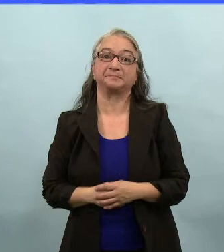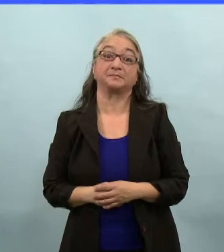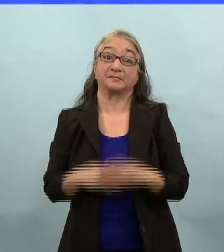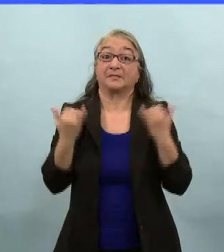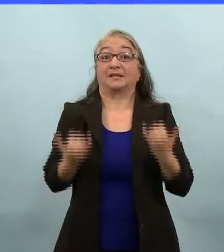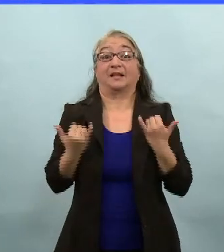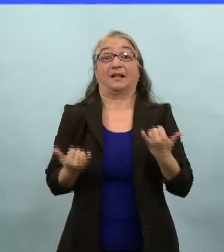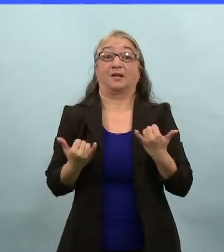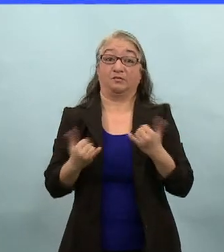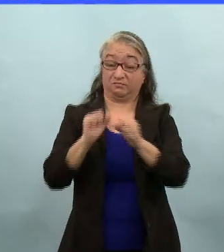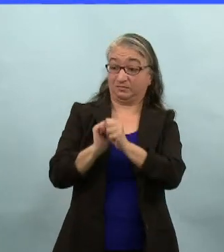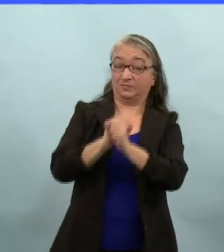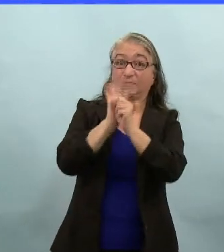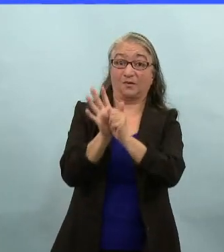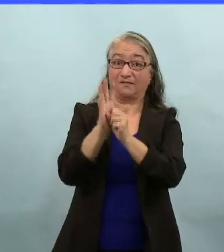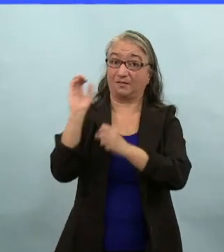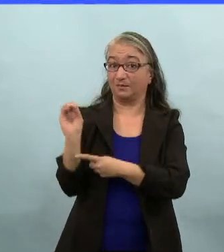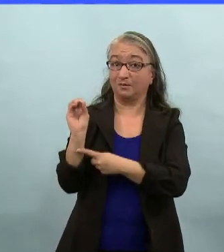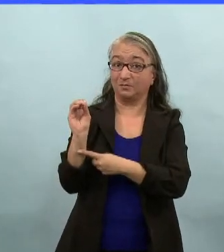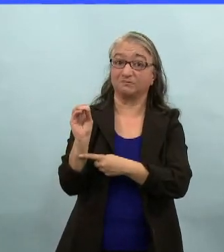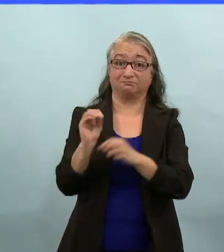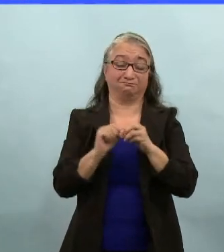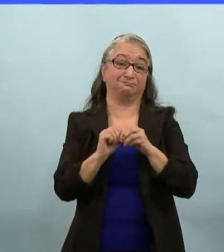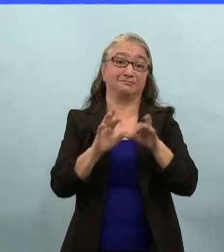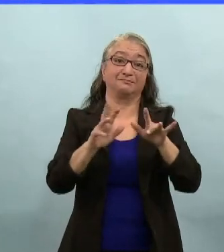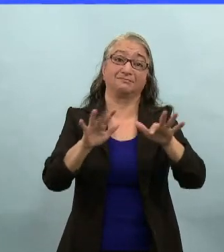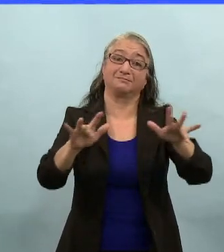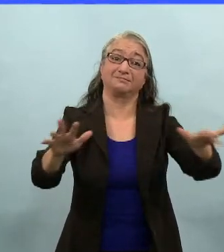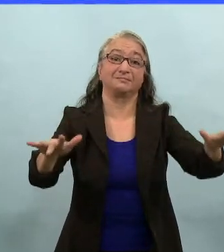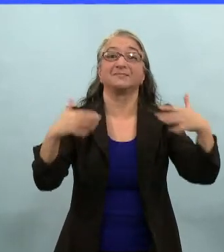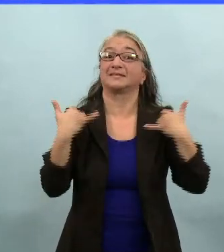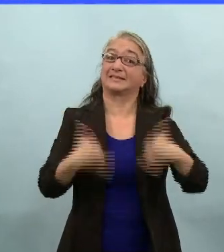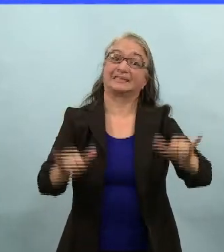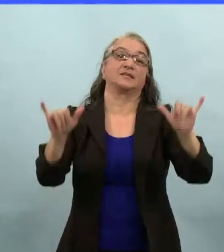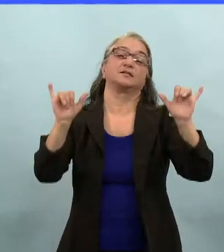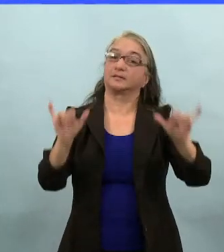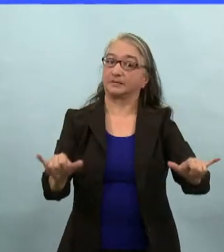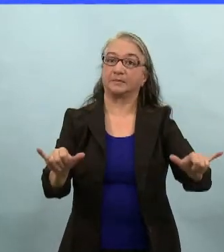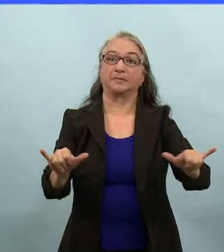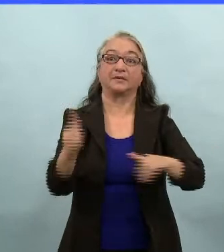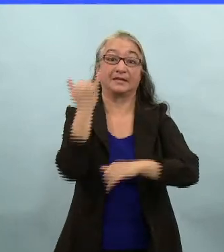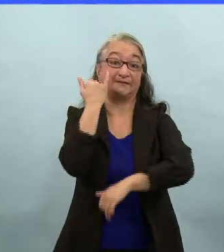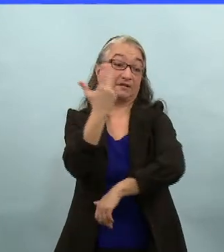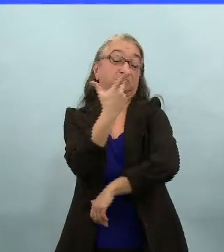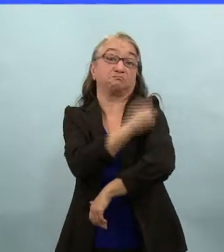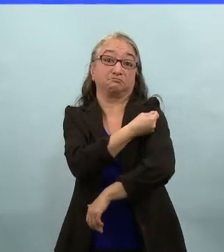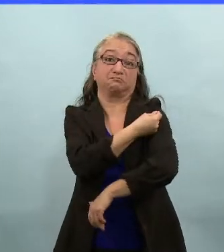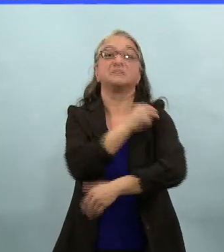around the world but particularly here in manitoba some children unfortunately do become very ill